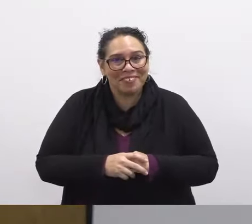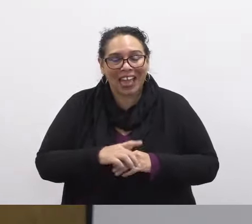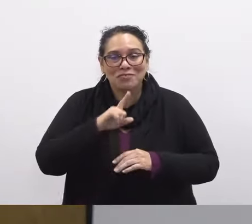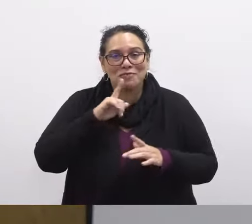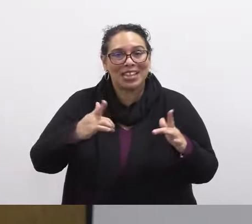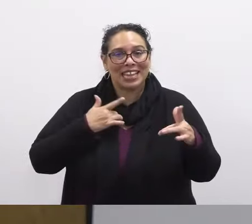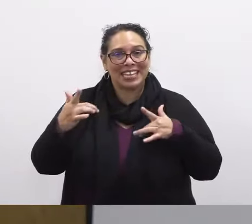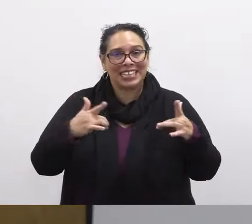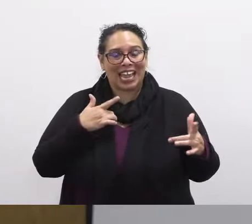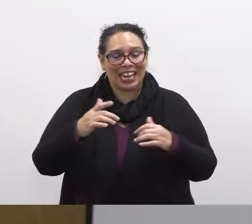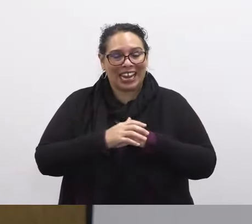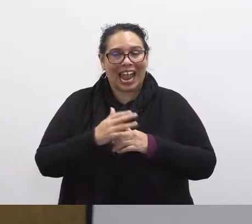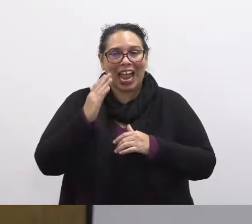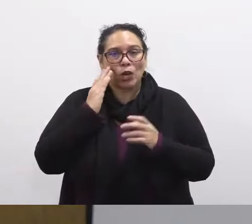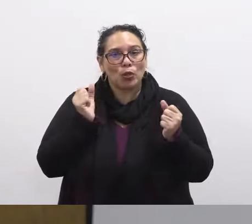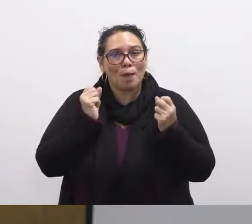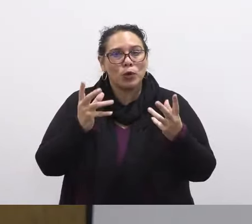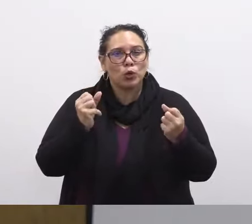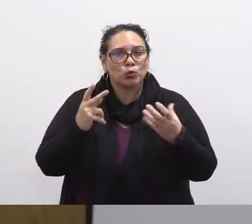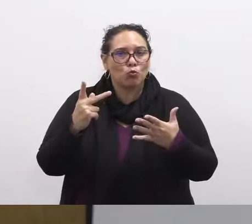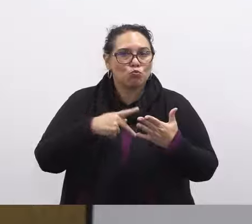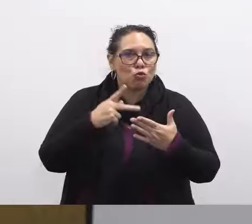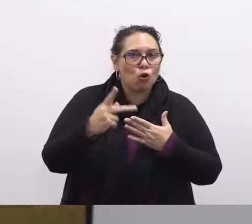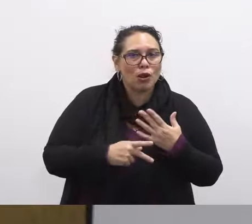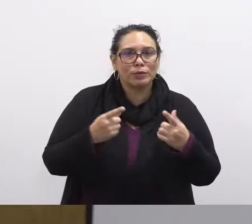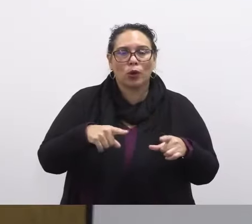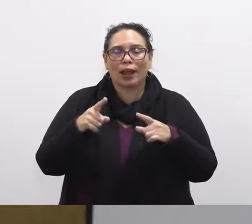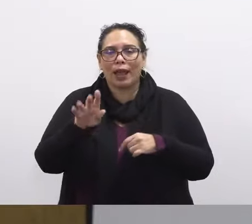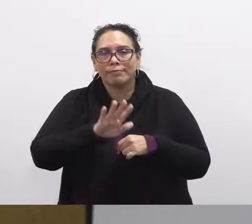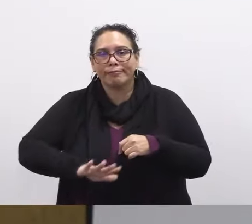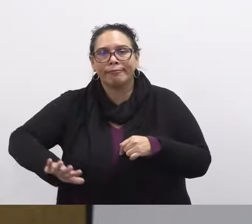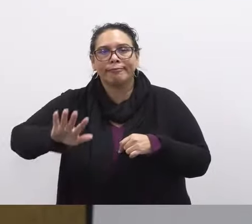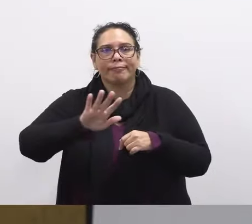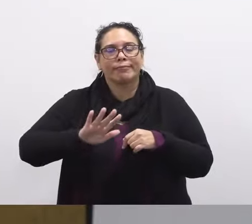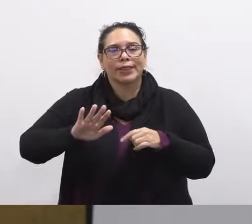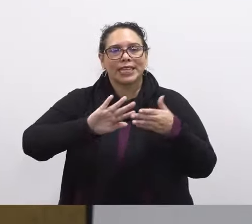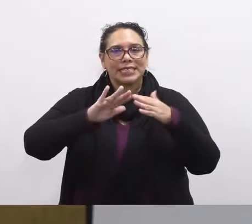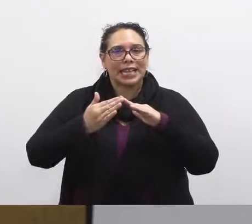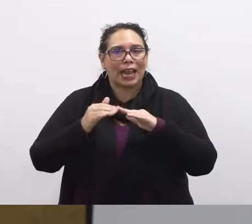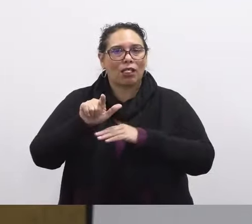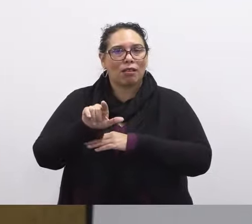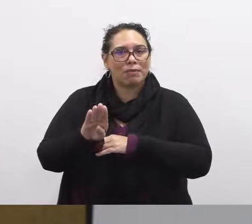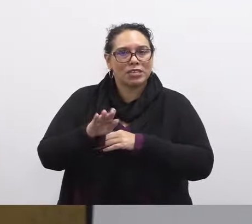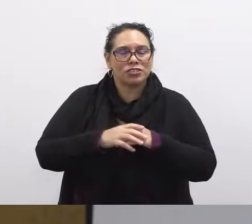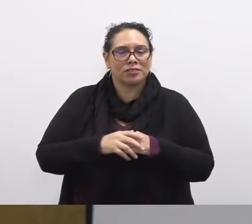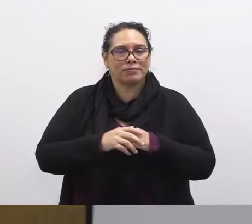I know that there's multiple programs going on throughout the city of Long Beach, one of which is happening